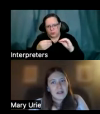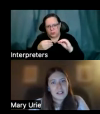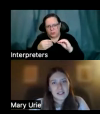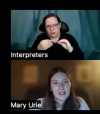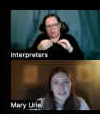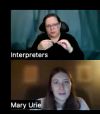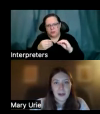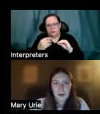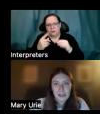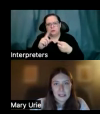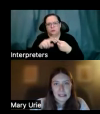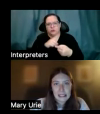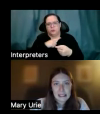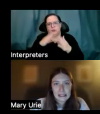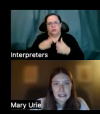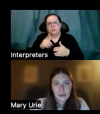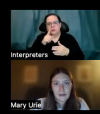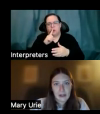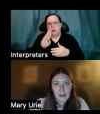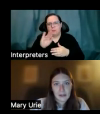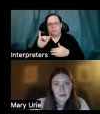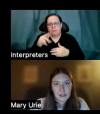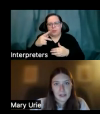legislators that are bipartisan, yet aligned with values that